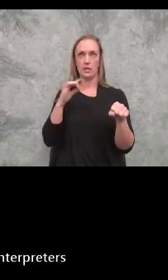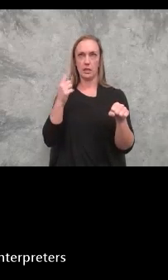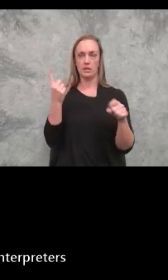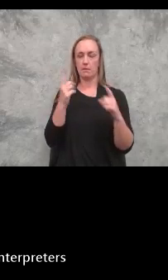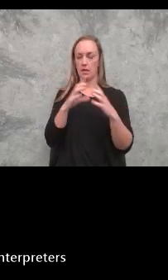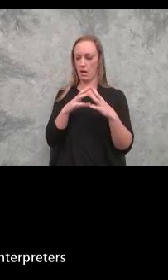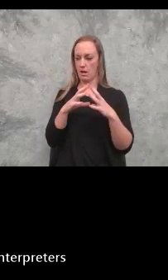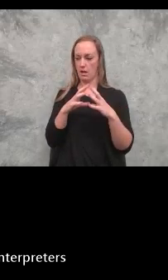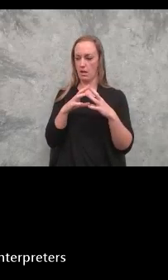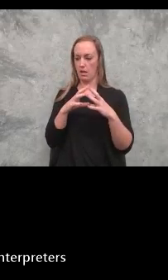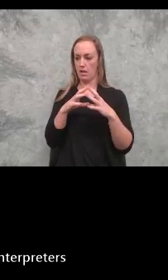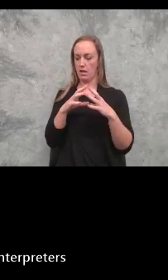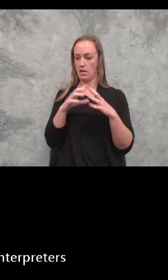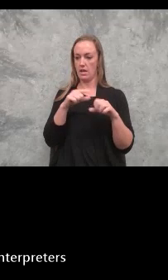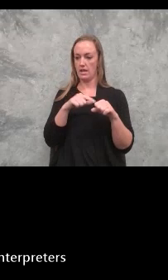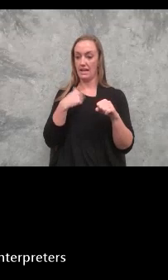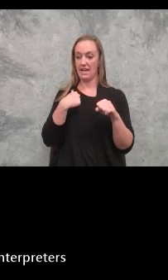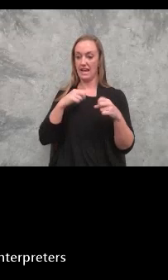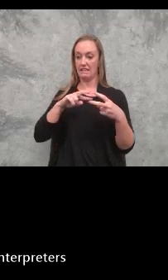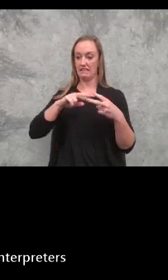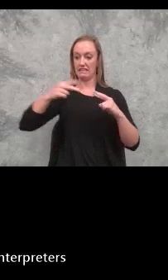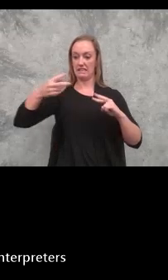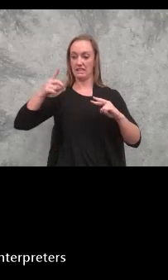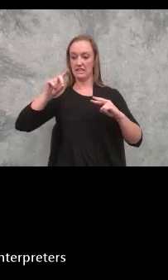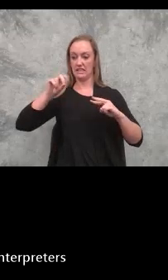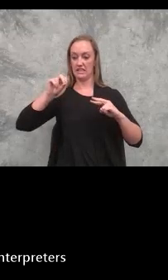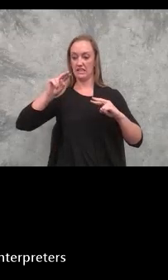It has DNA in it.” “That's right, it contains